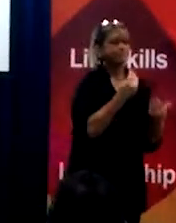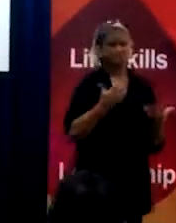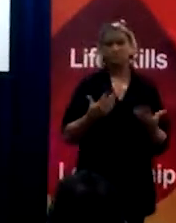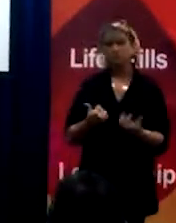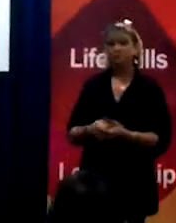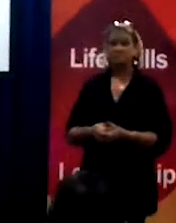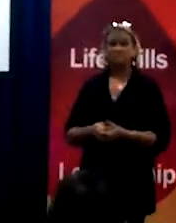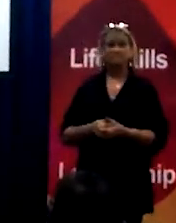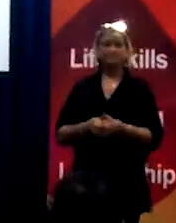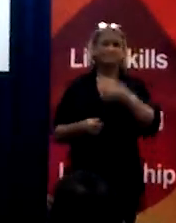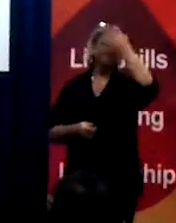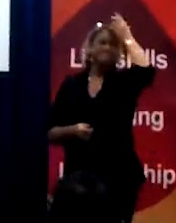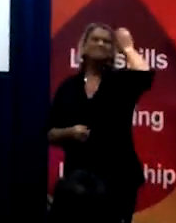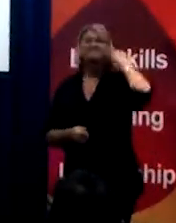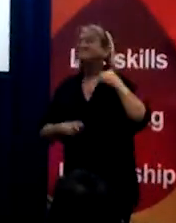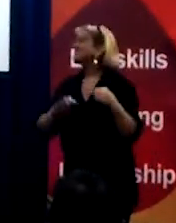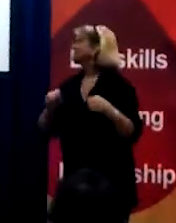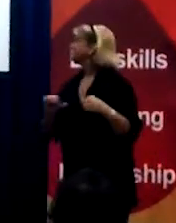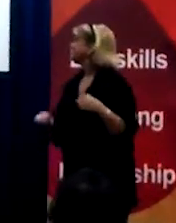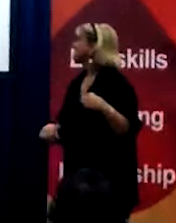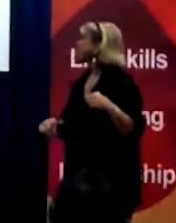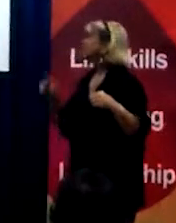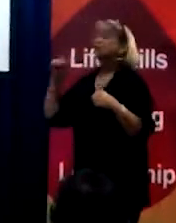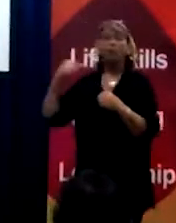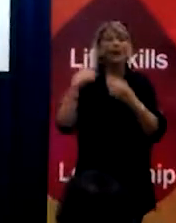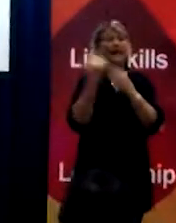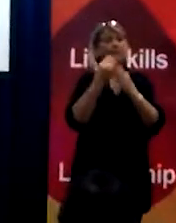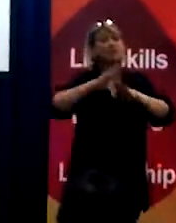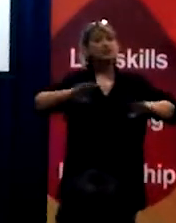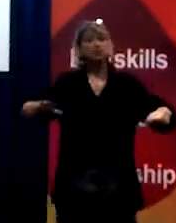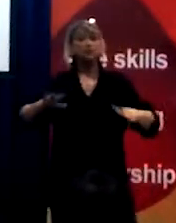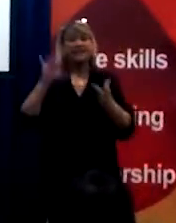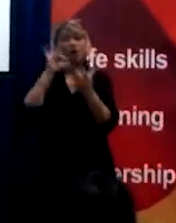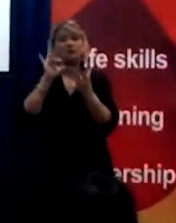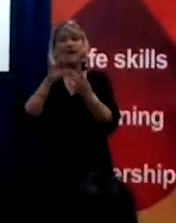We keep our kids in touch with the broader Deaf community. This is last week. We went to the Auslan day at TAFE.